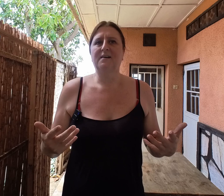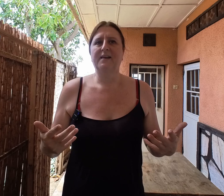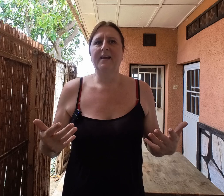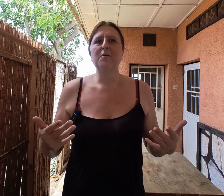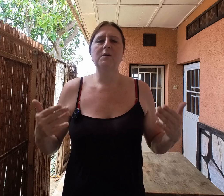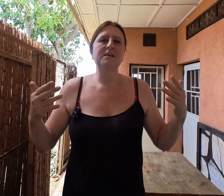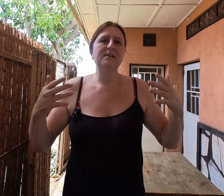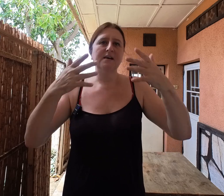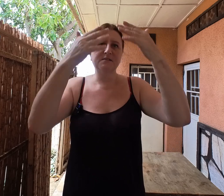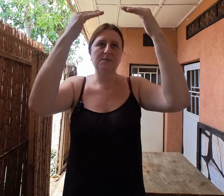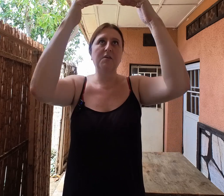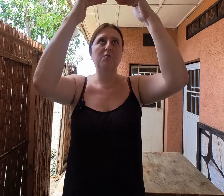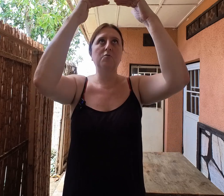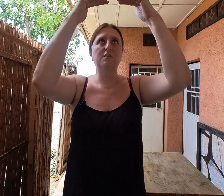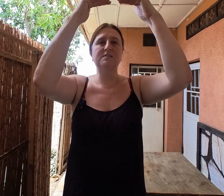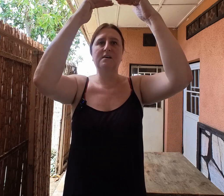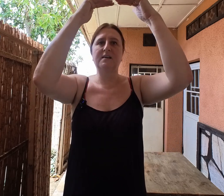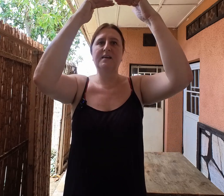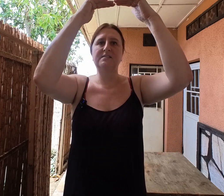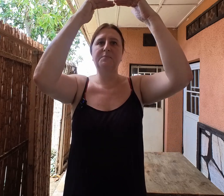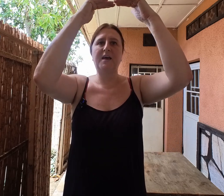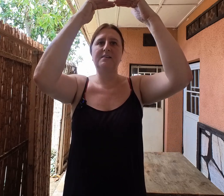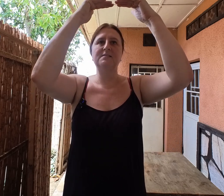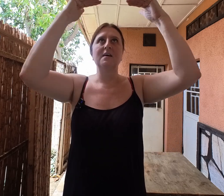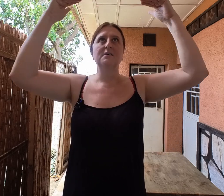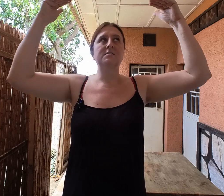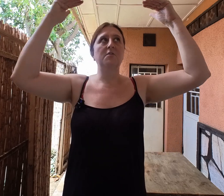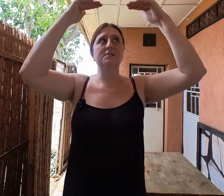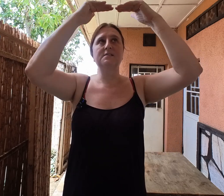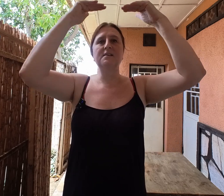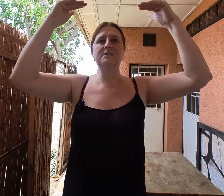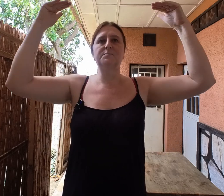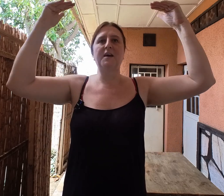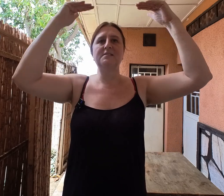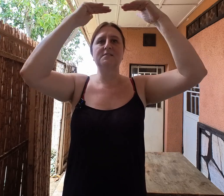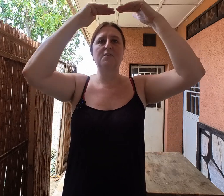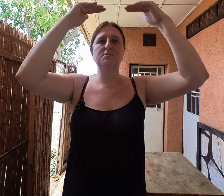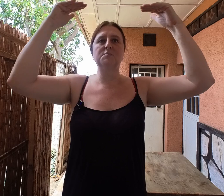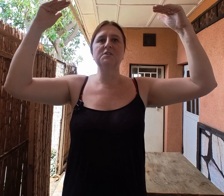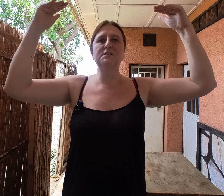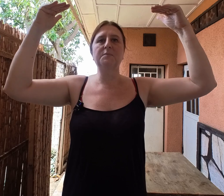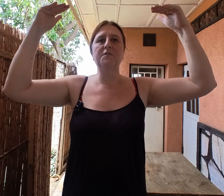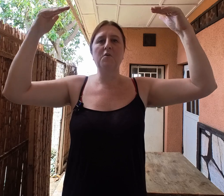signing, we tend to have something called the signing space. The sign space goes from just above